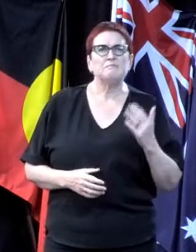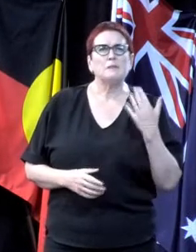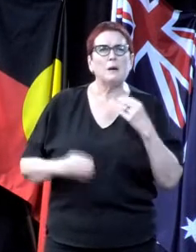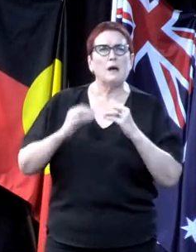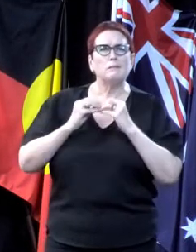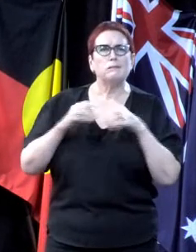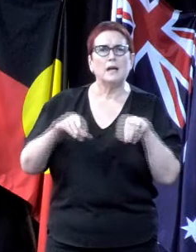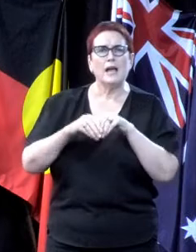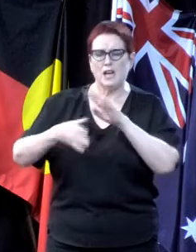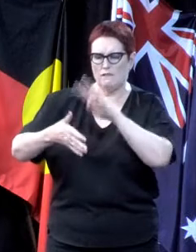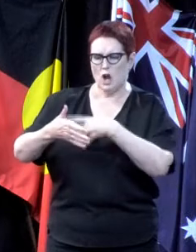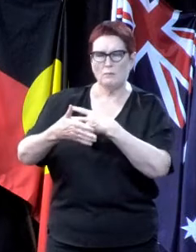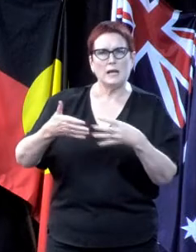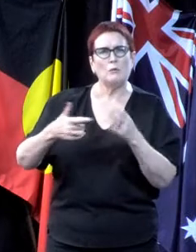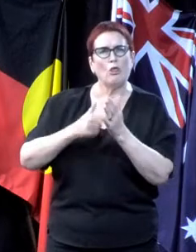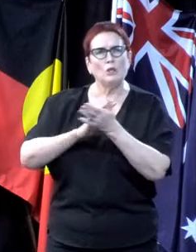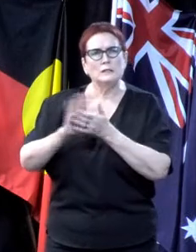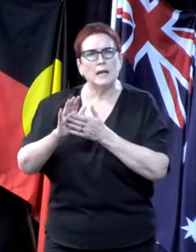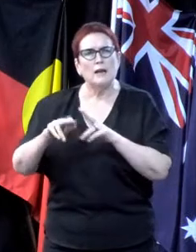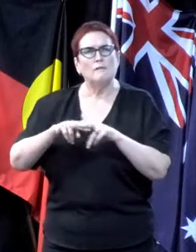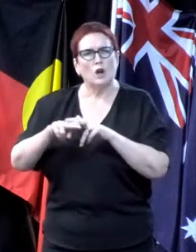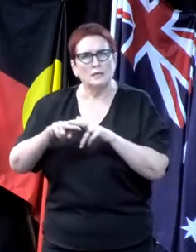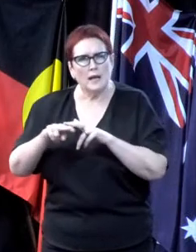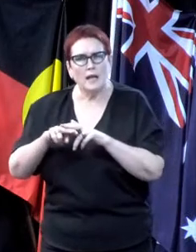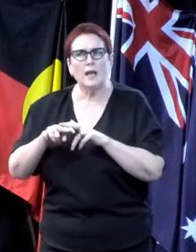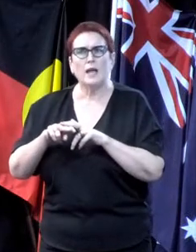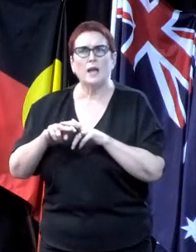that, on a Thursday and Friday, that they are much better